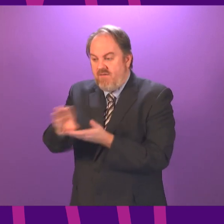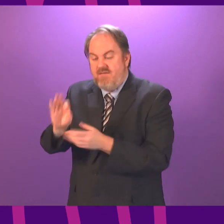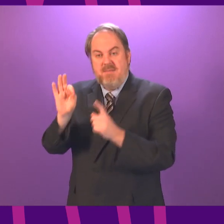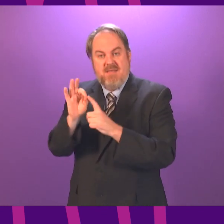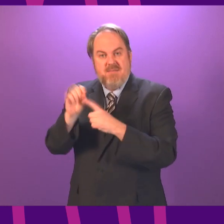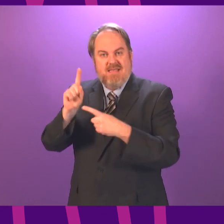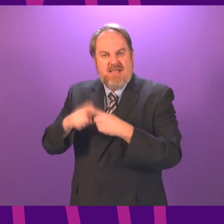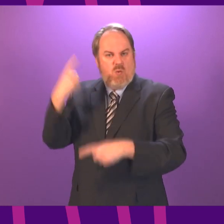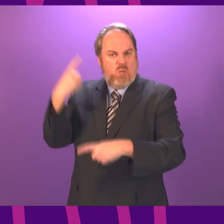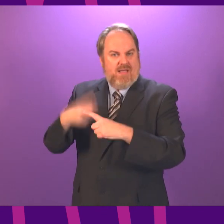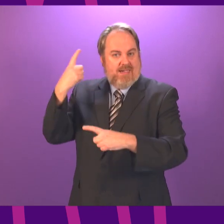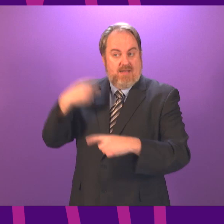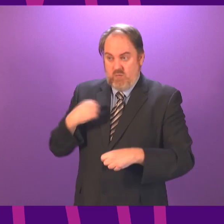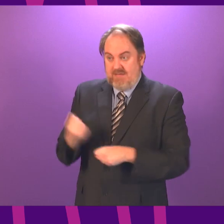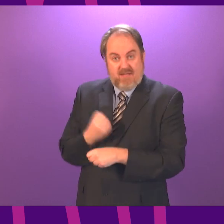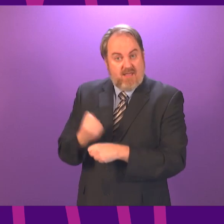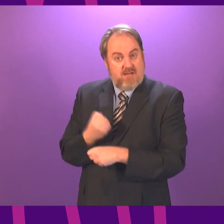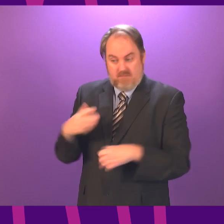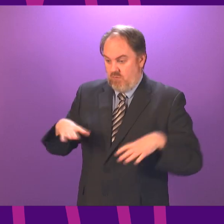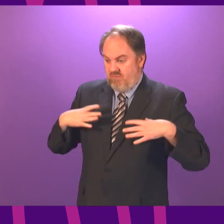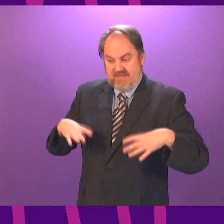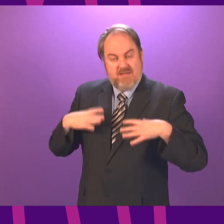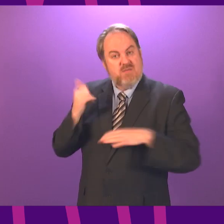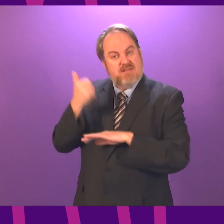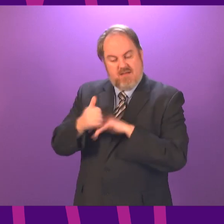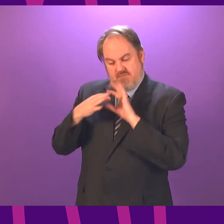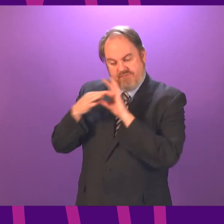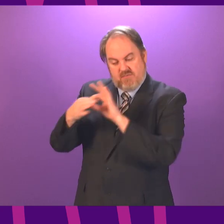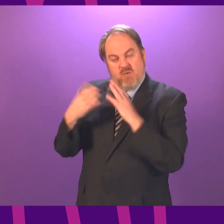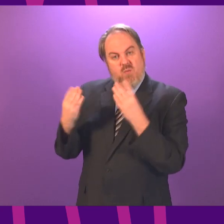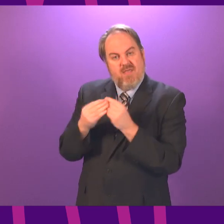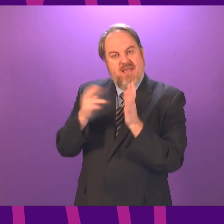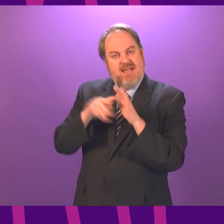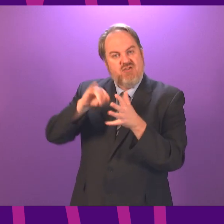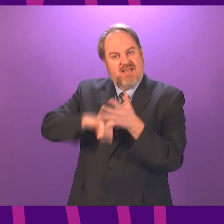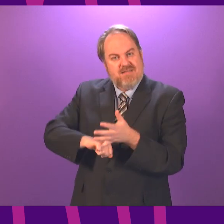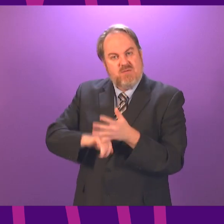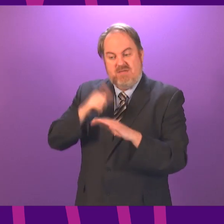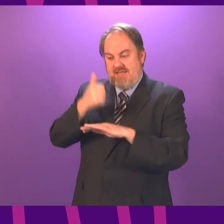line quickly. We did that with the NHS. We set up a portal so that anybody who had concerns